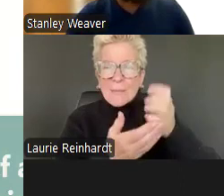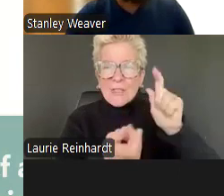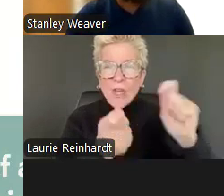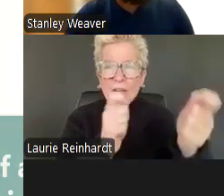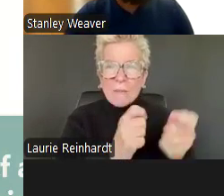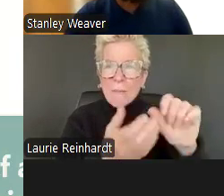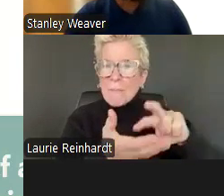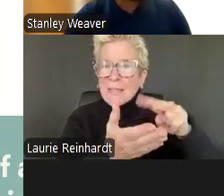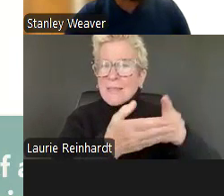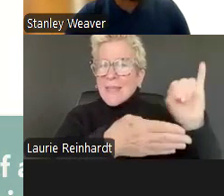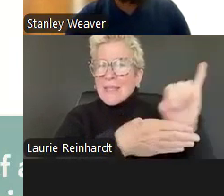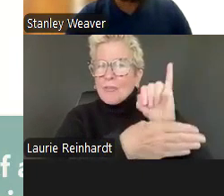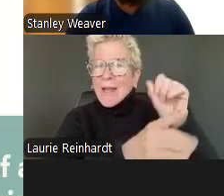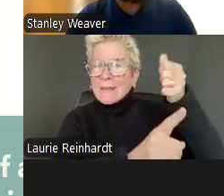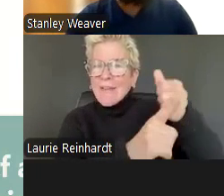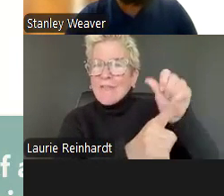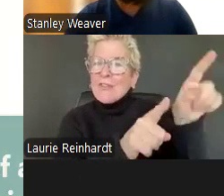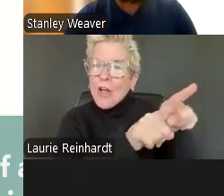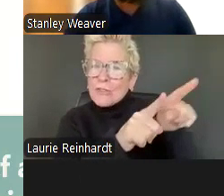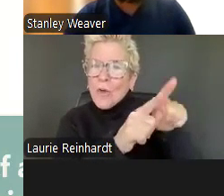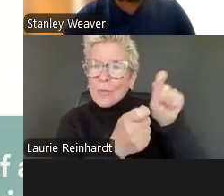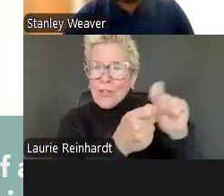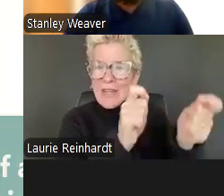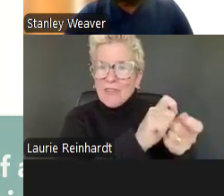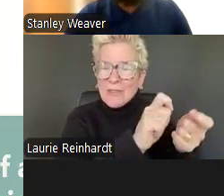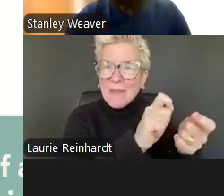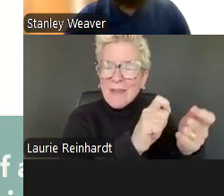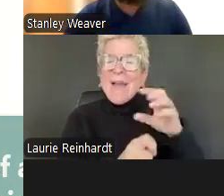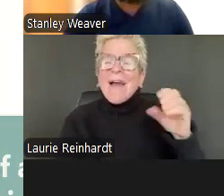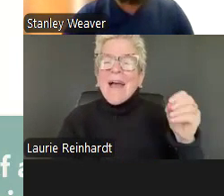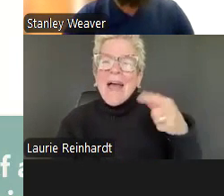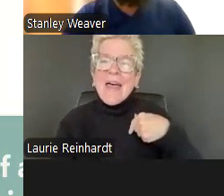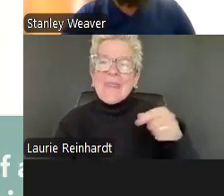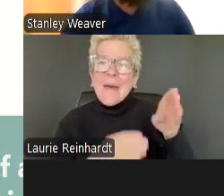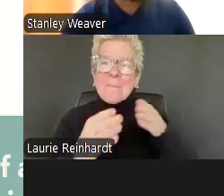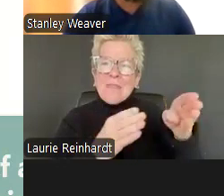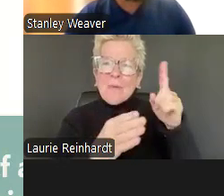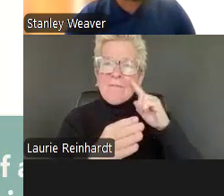changing and a lot of our Pathways for students are not as clear as they used